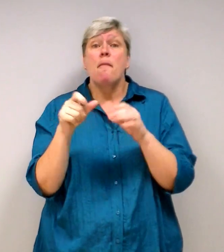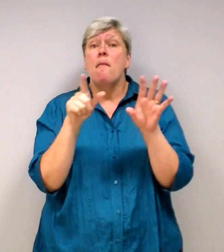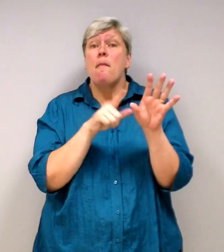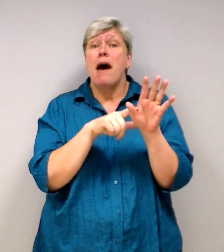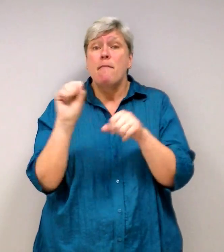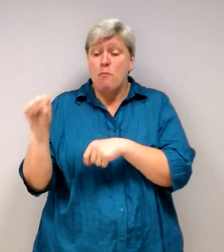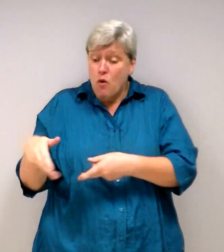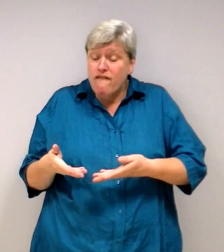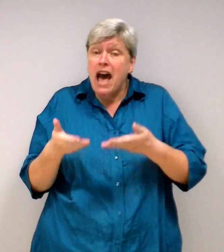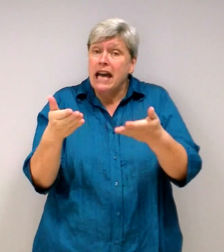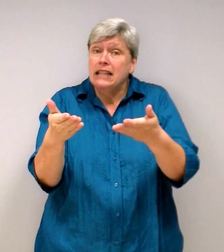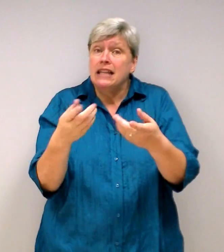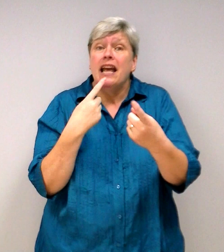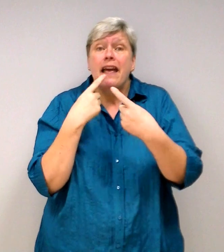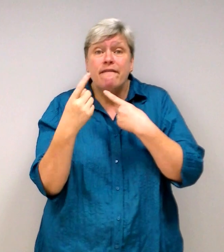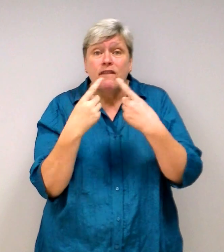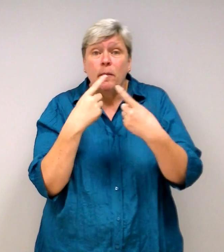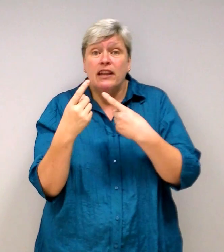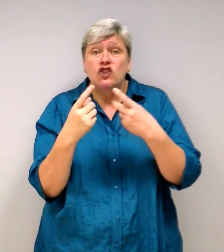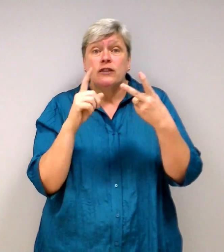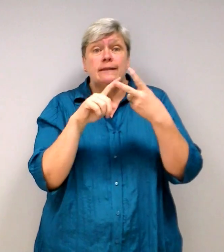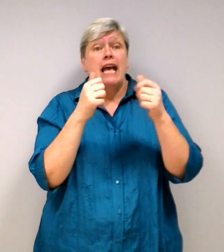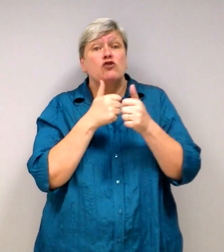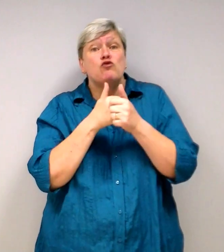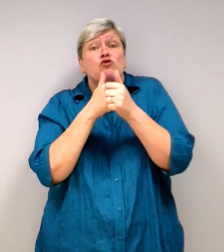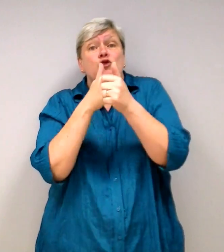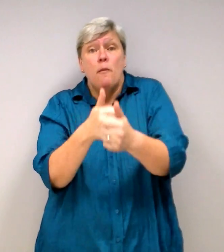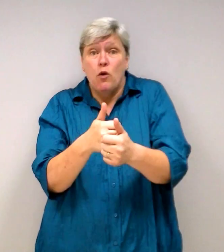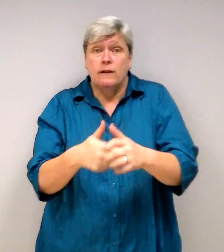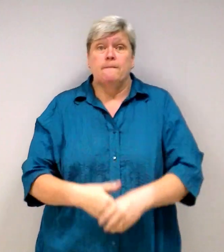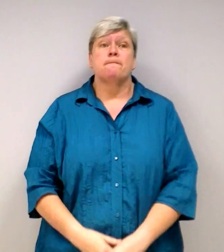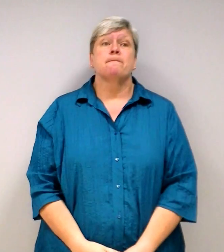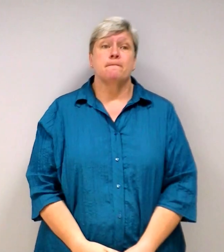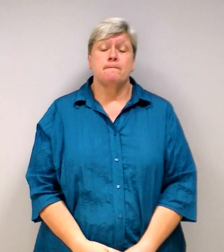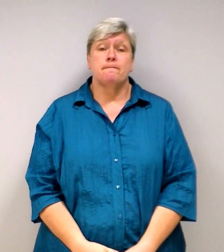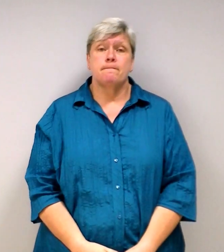by providing information and support.